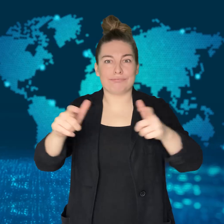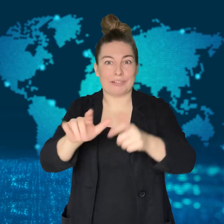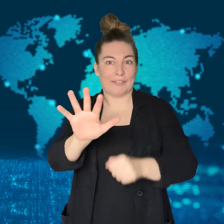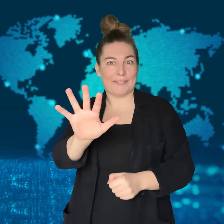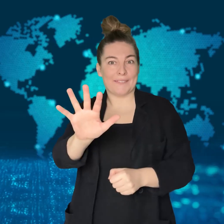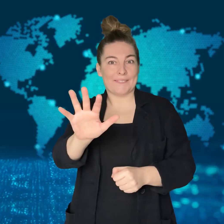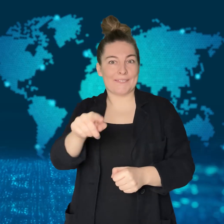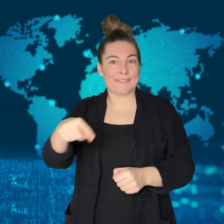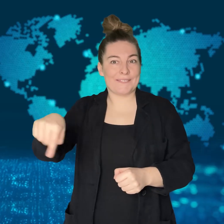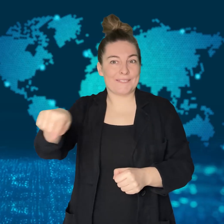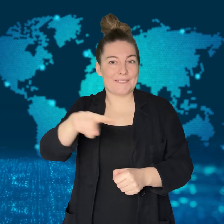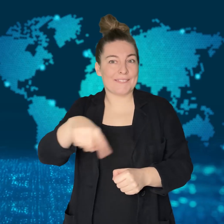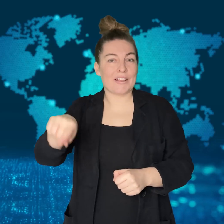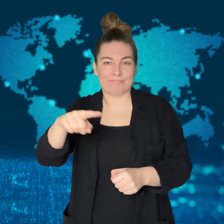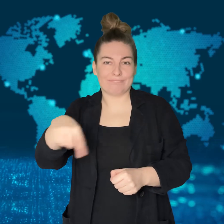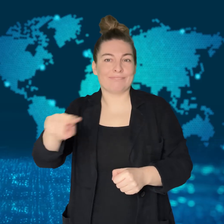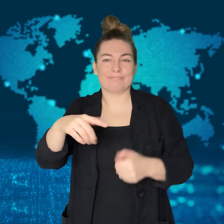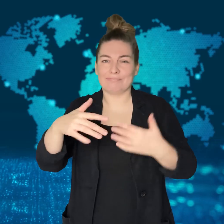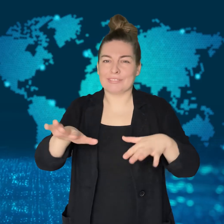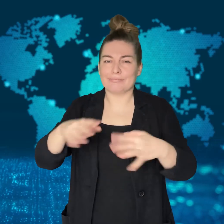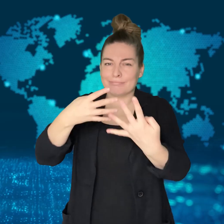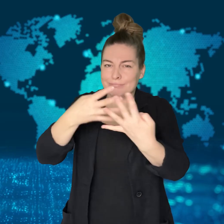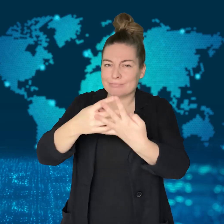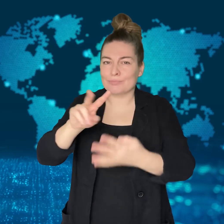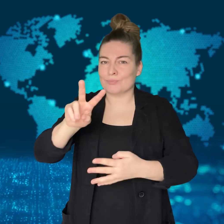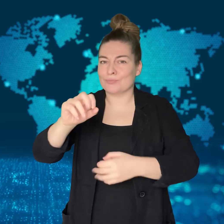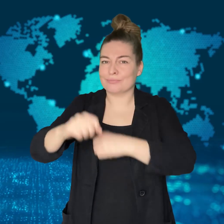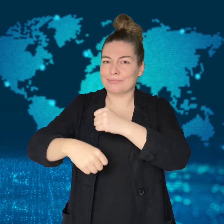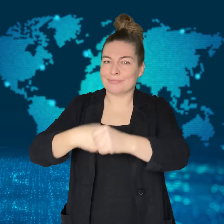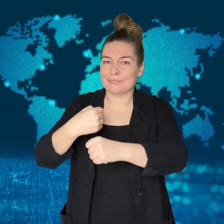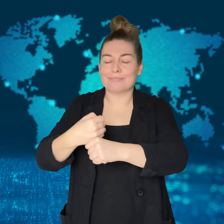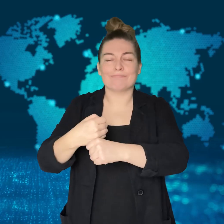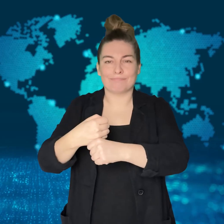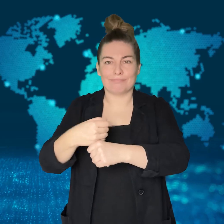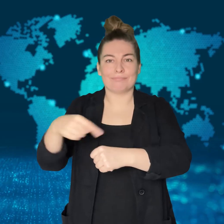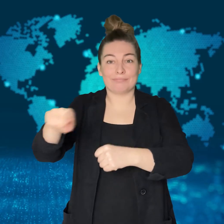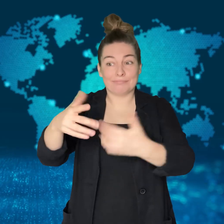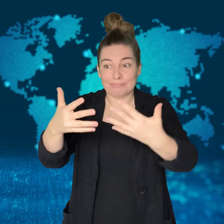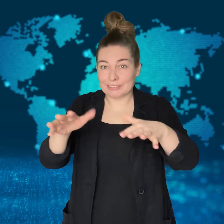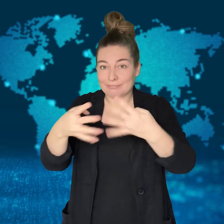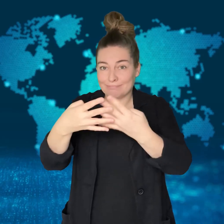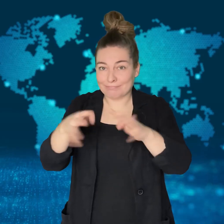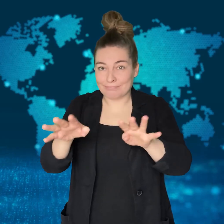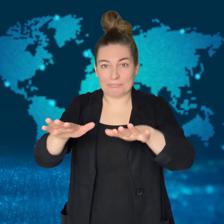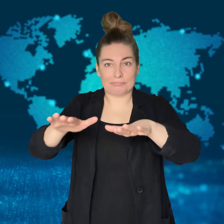Now, the remaining five have been returned home